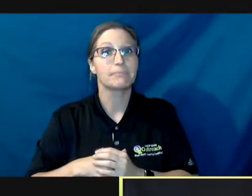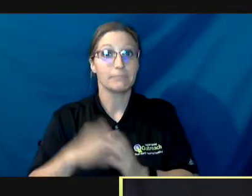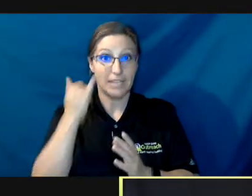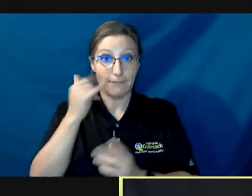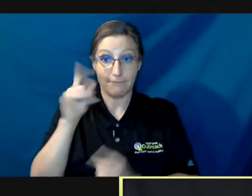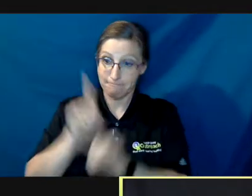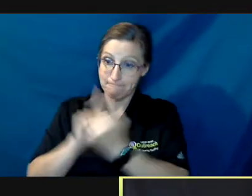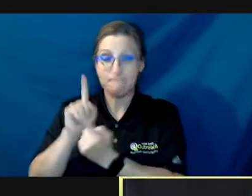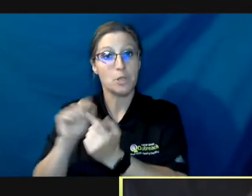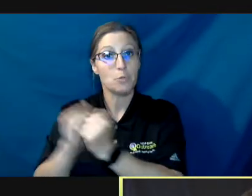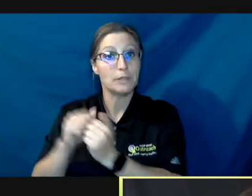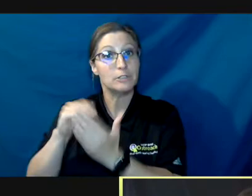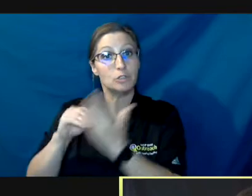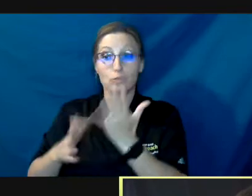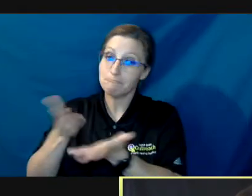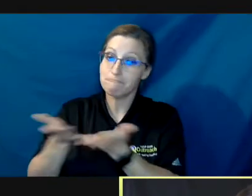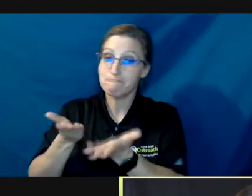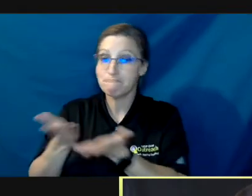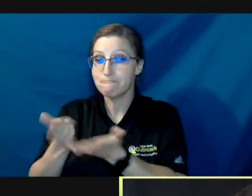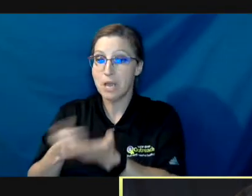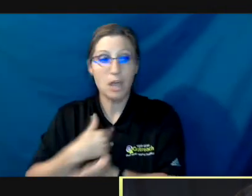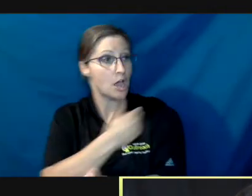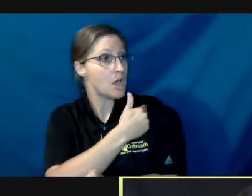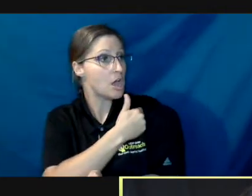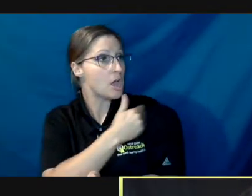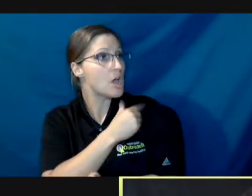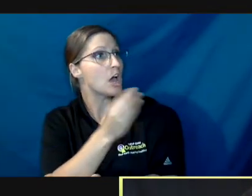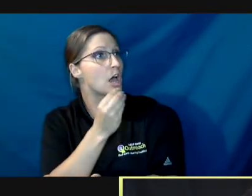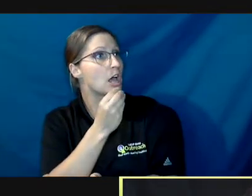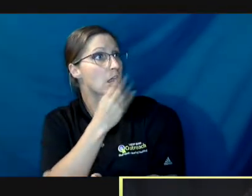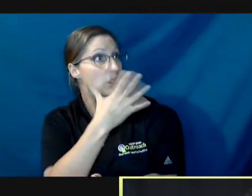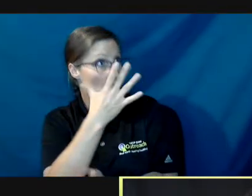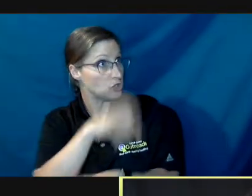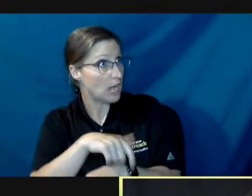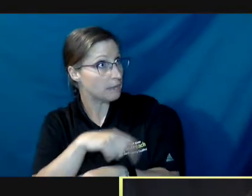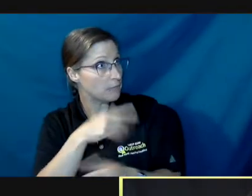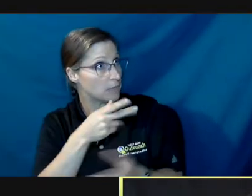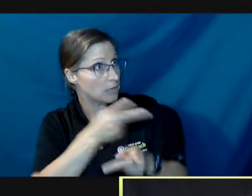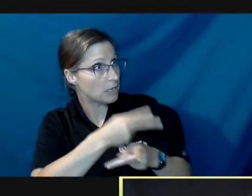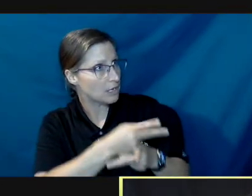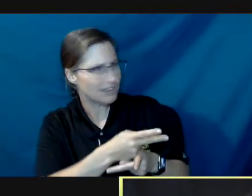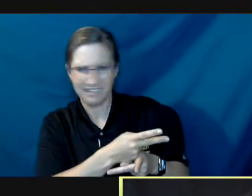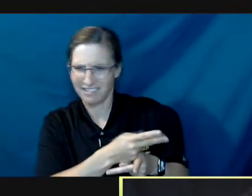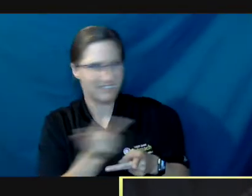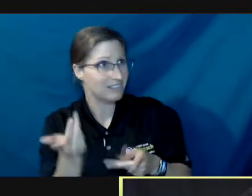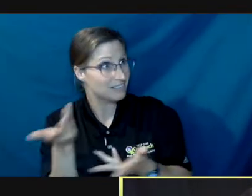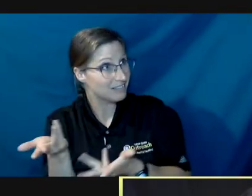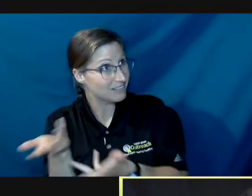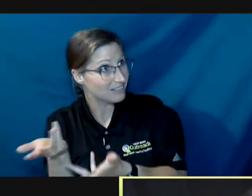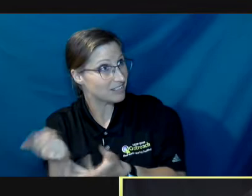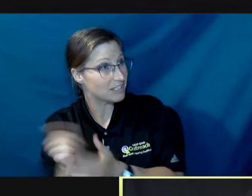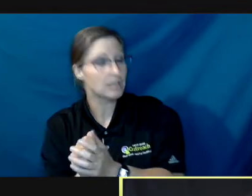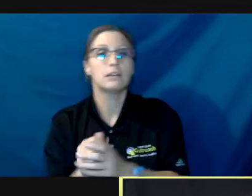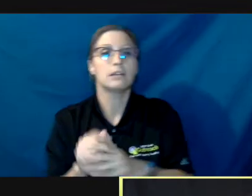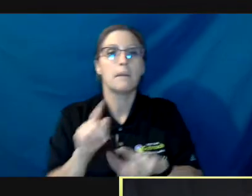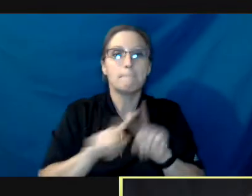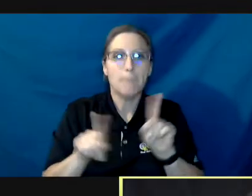then asked to cover lunch duty, that's not okay. But if those duties can be provided